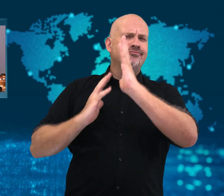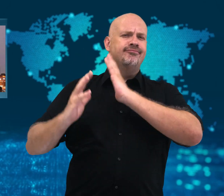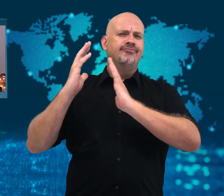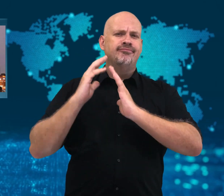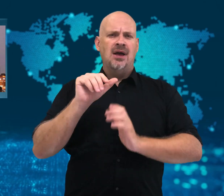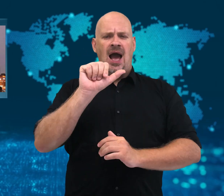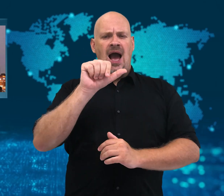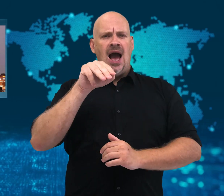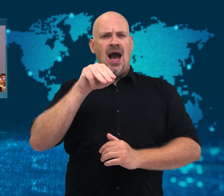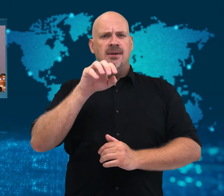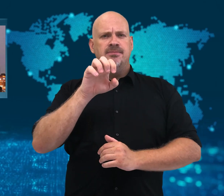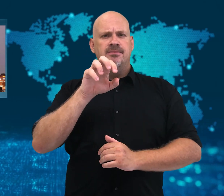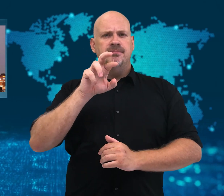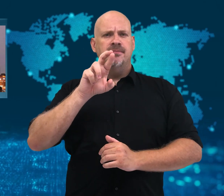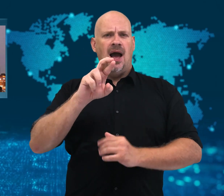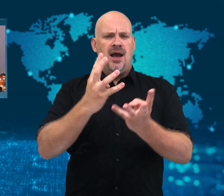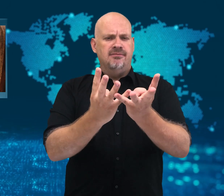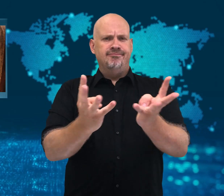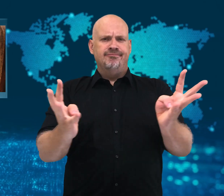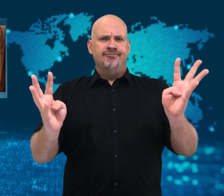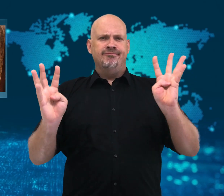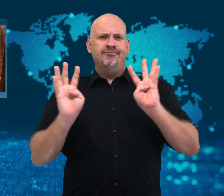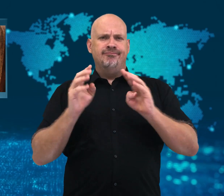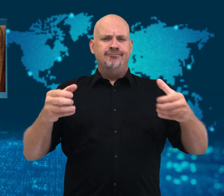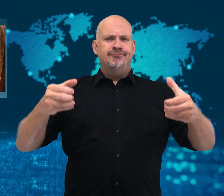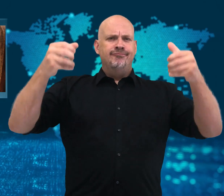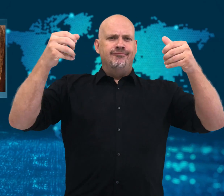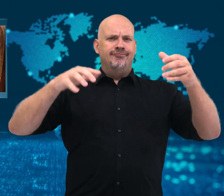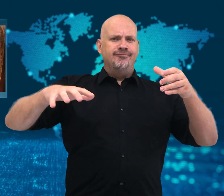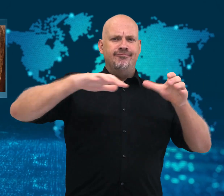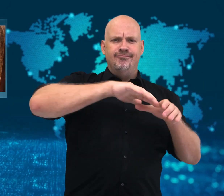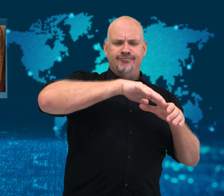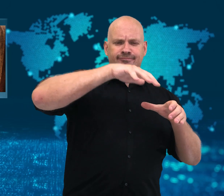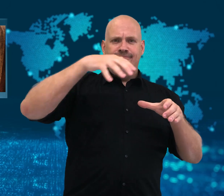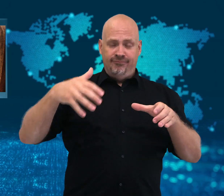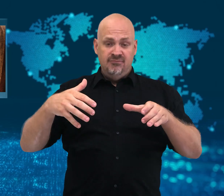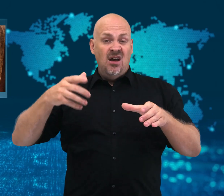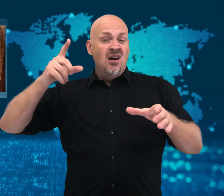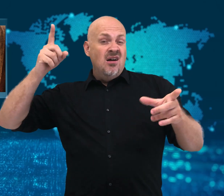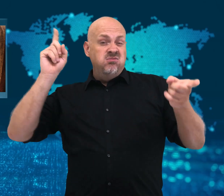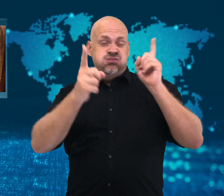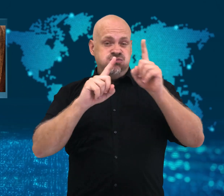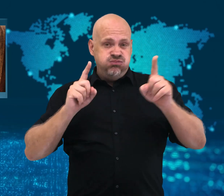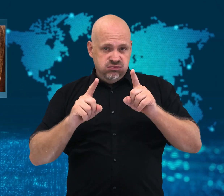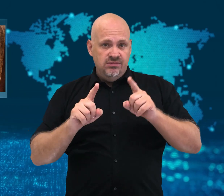Fort when lightning struck and killed 16 people.